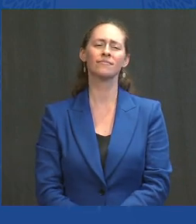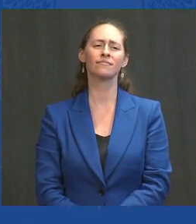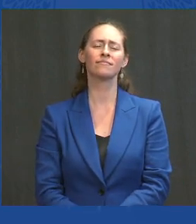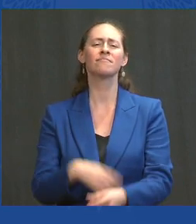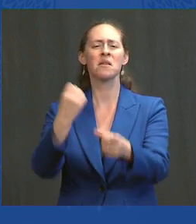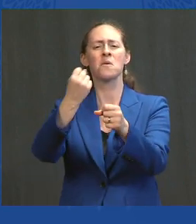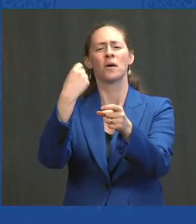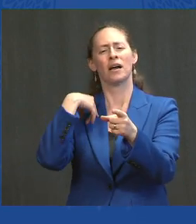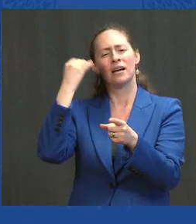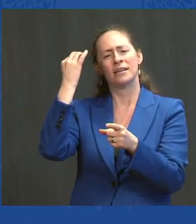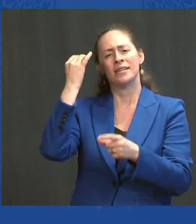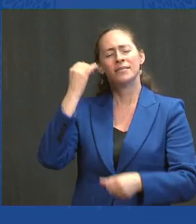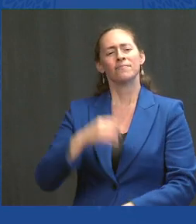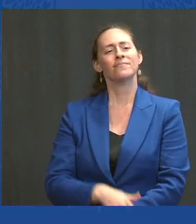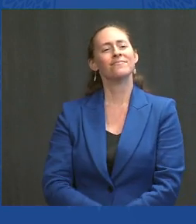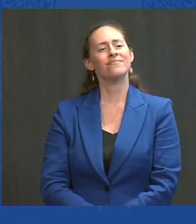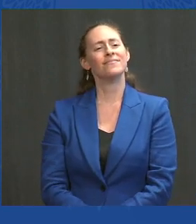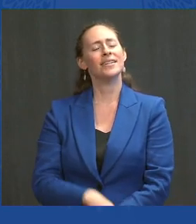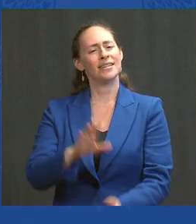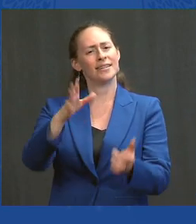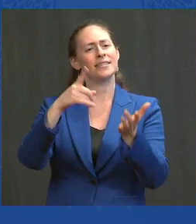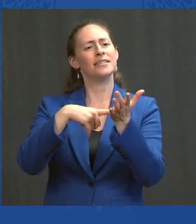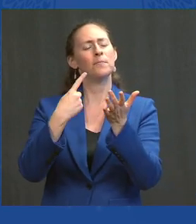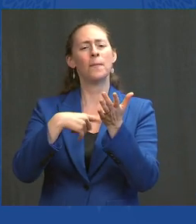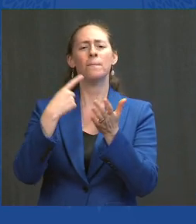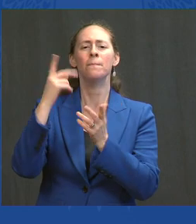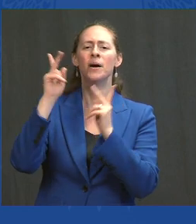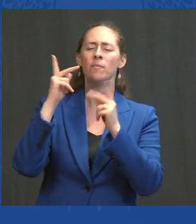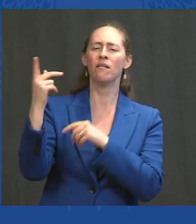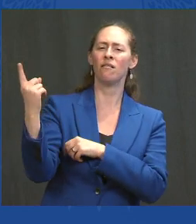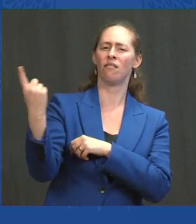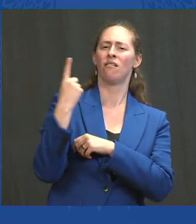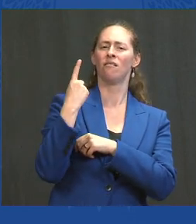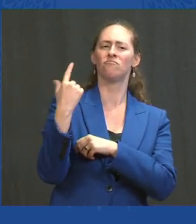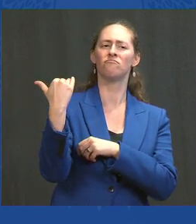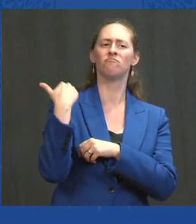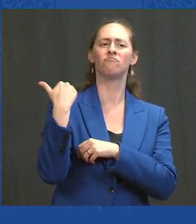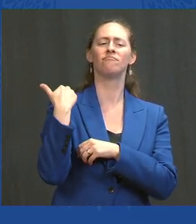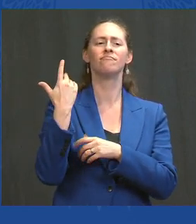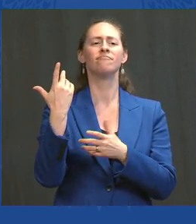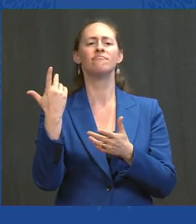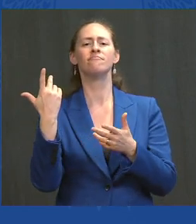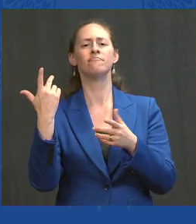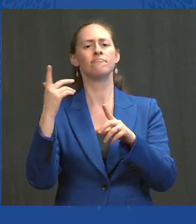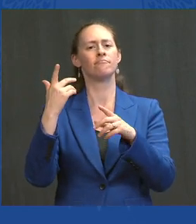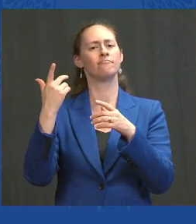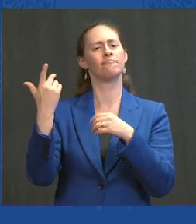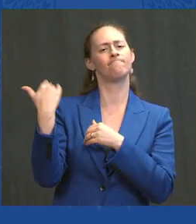I'm often asked by -- by world leaders that I'm with, particularly autocrats: